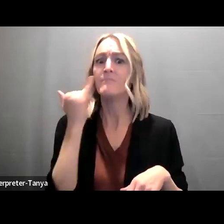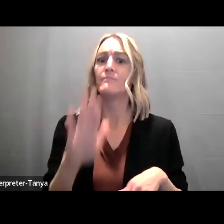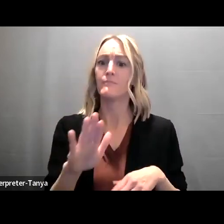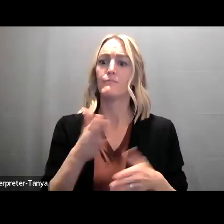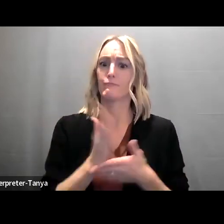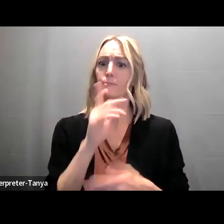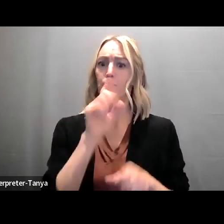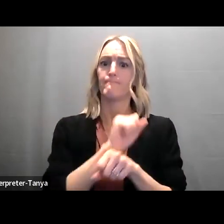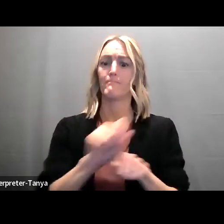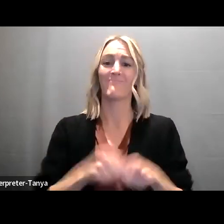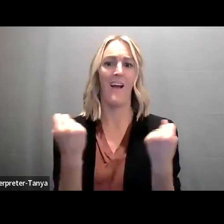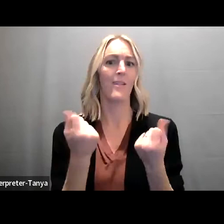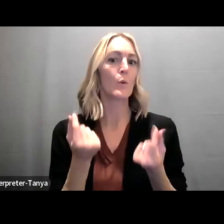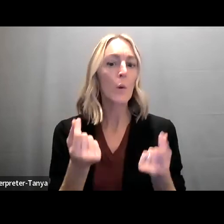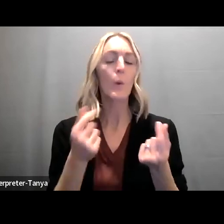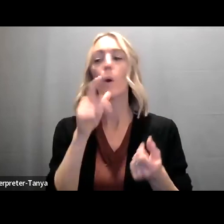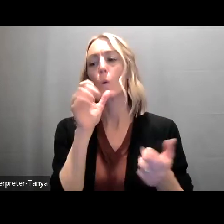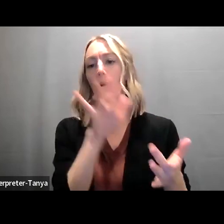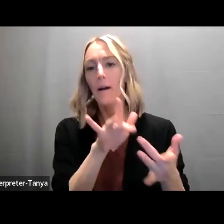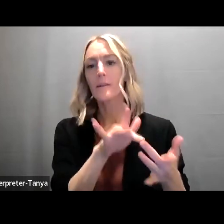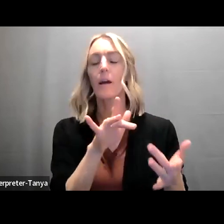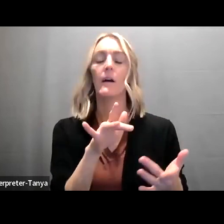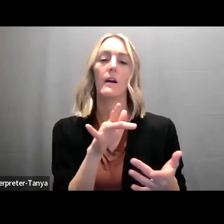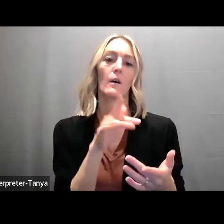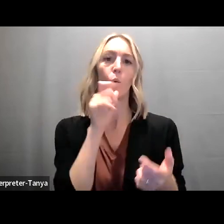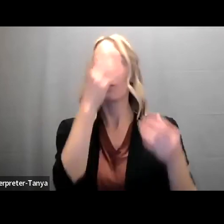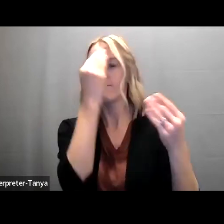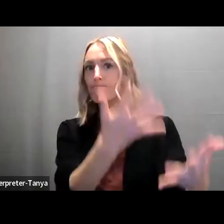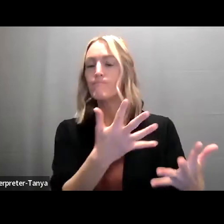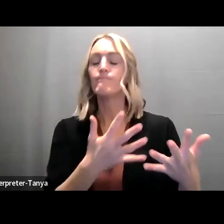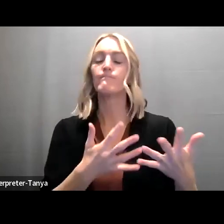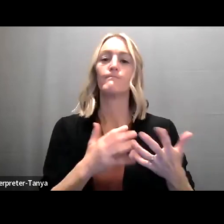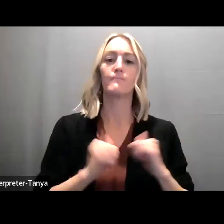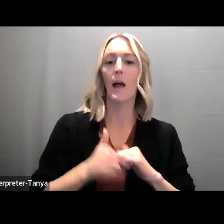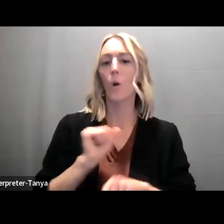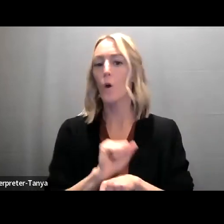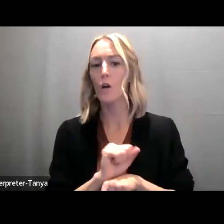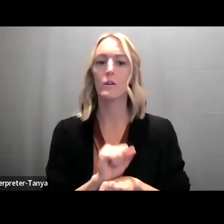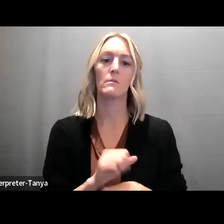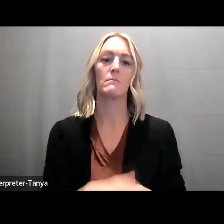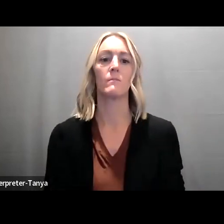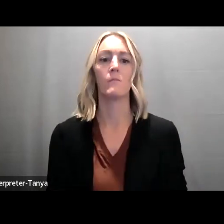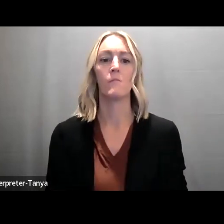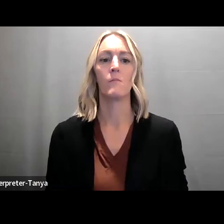Who doi contact? Who do I notify? How does this work? Has how does this happen?